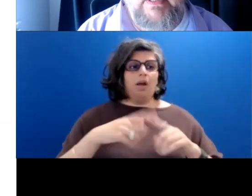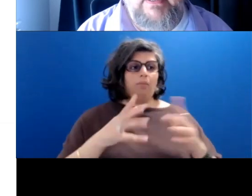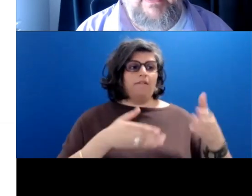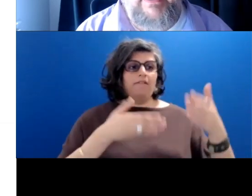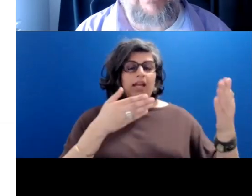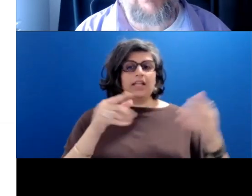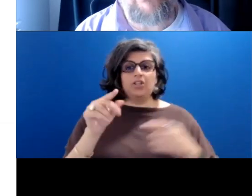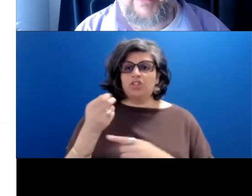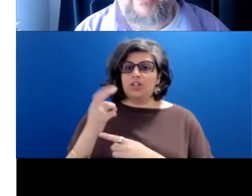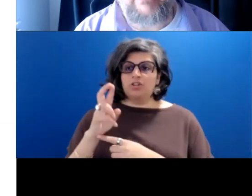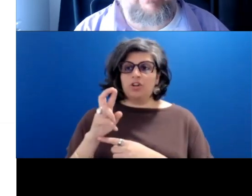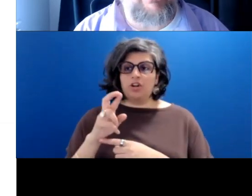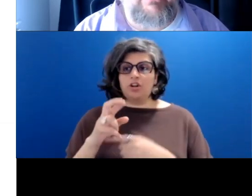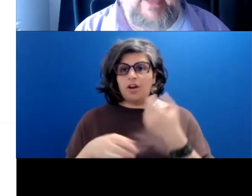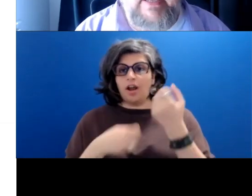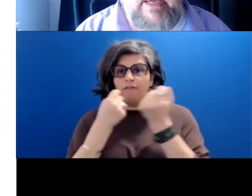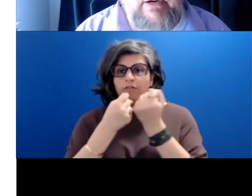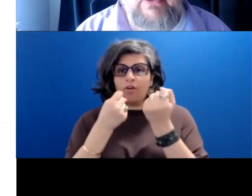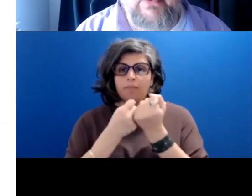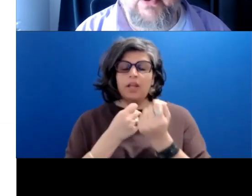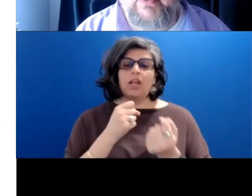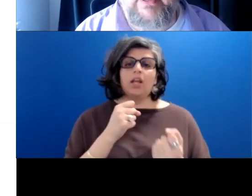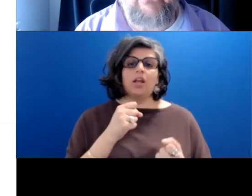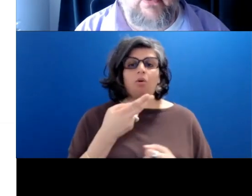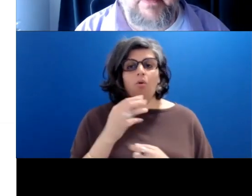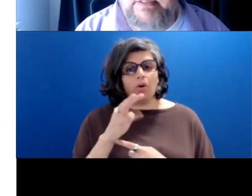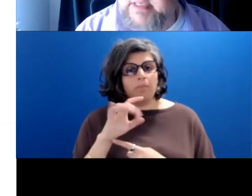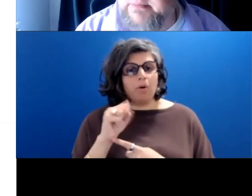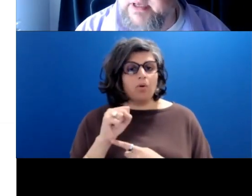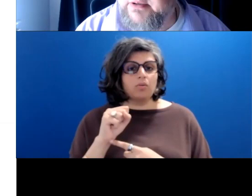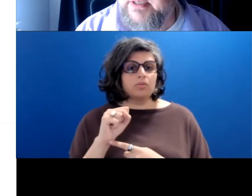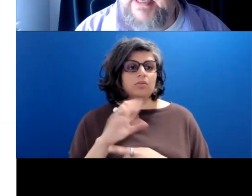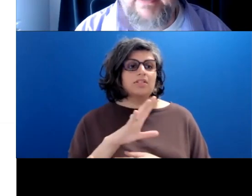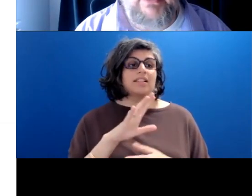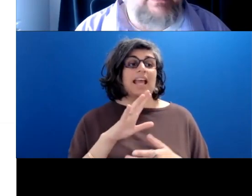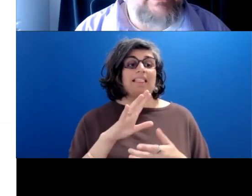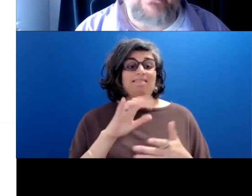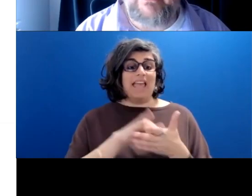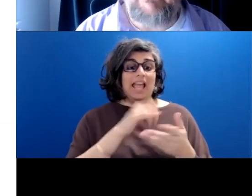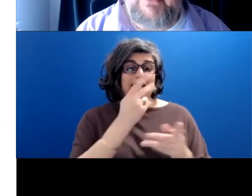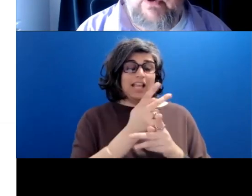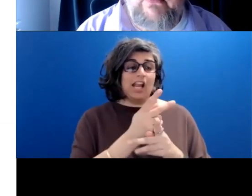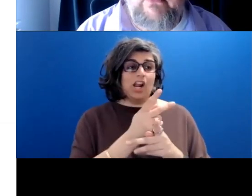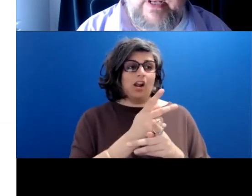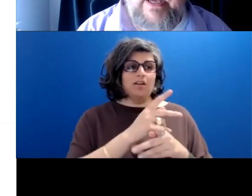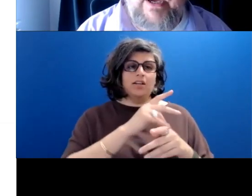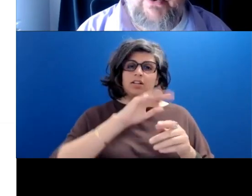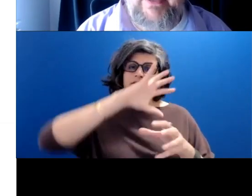and providing all of that care through an informed consent model. So this is a really beautiful video